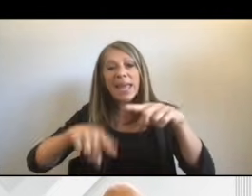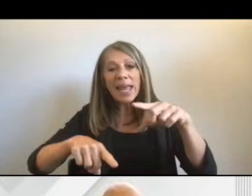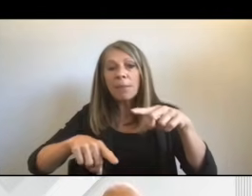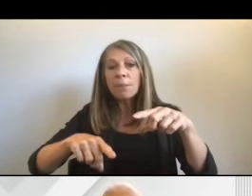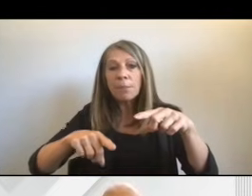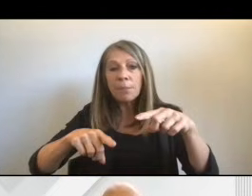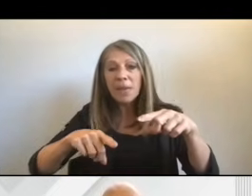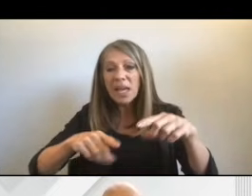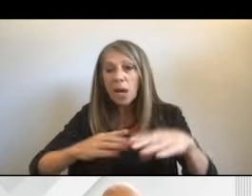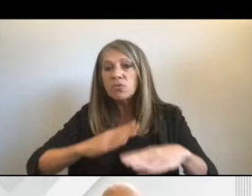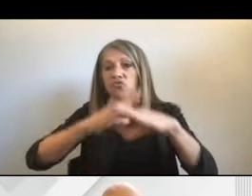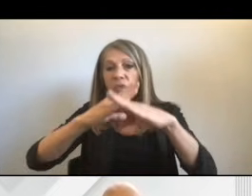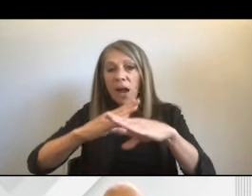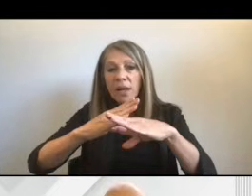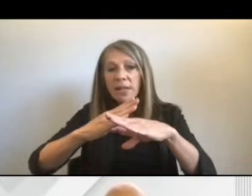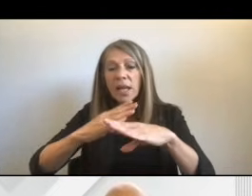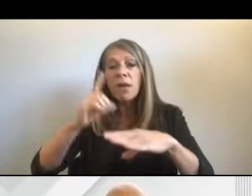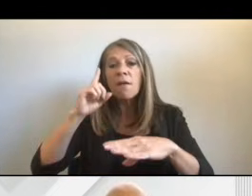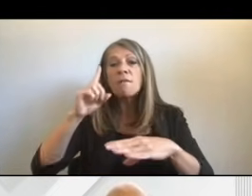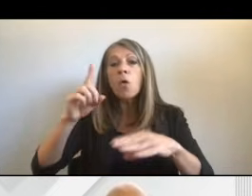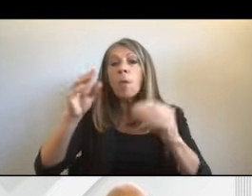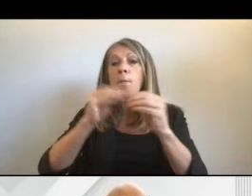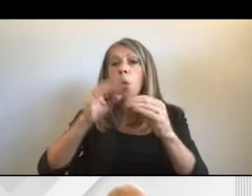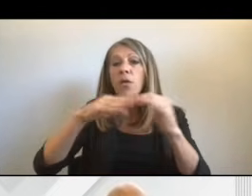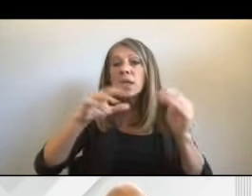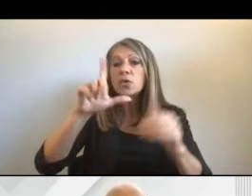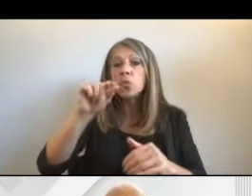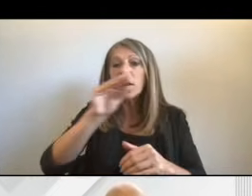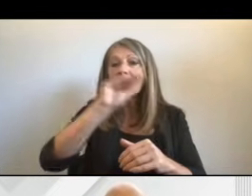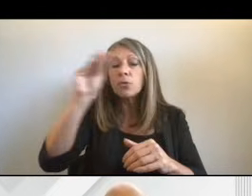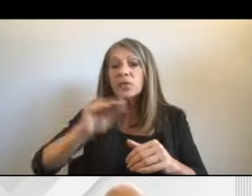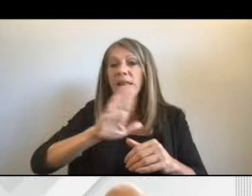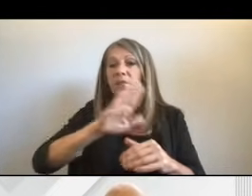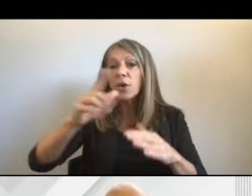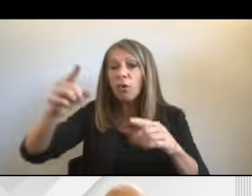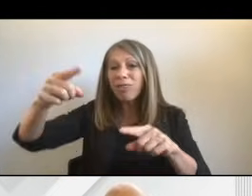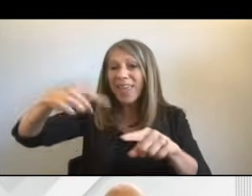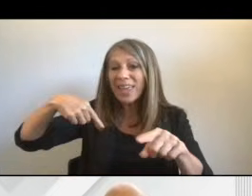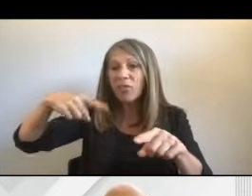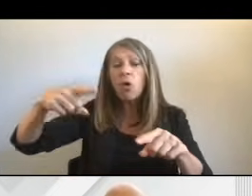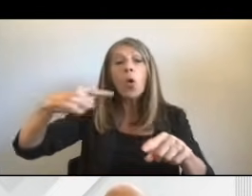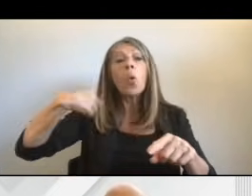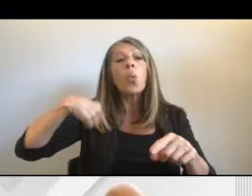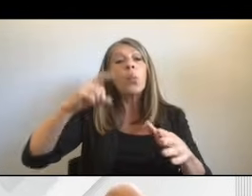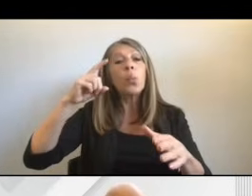obstructed for more than 20 percent of their length. So we do recognize that you have to have